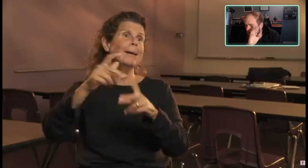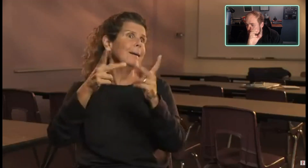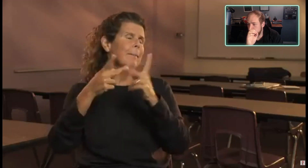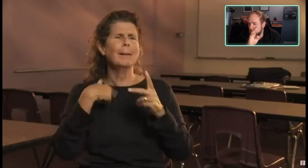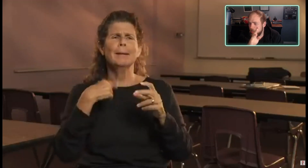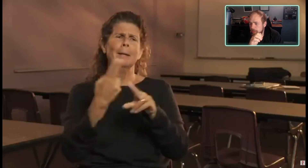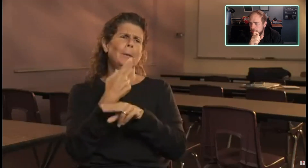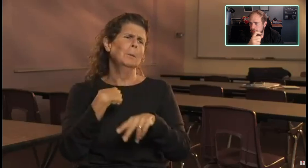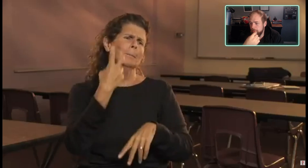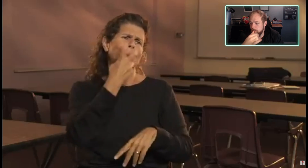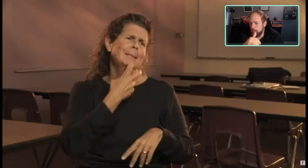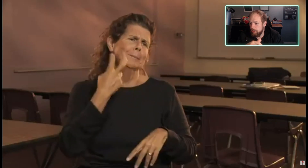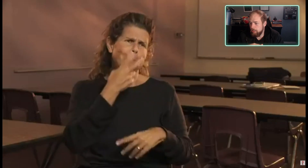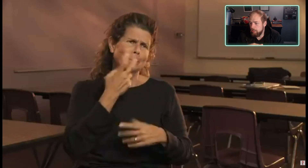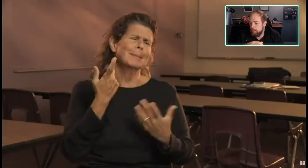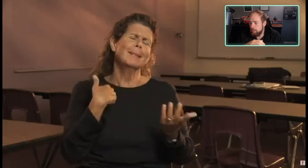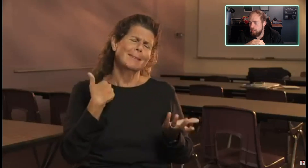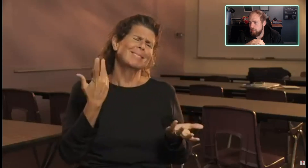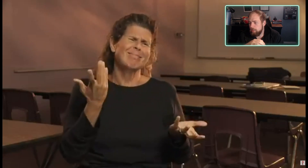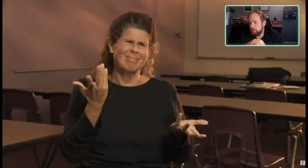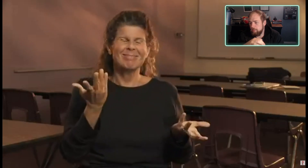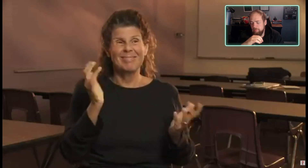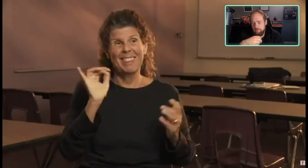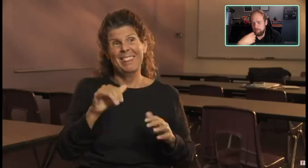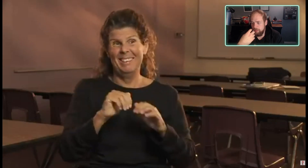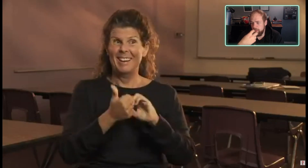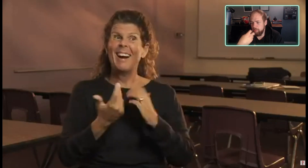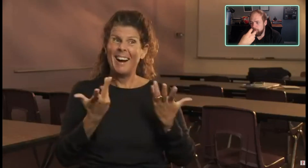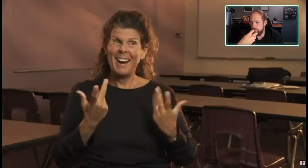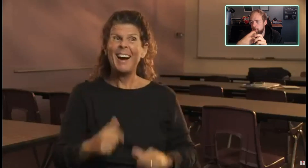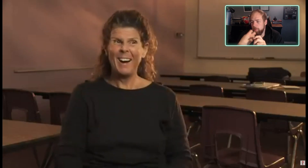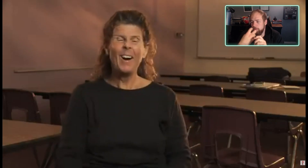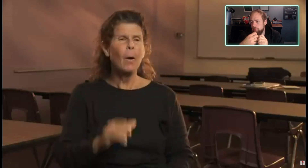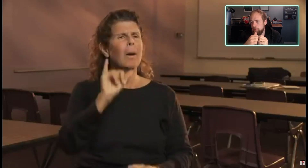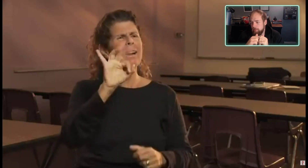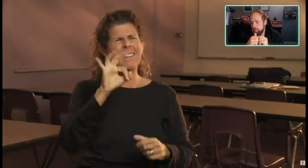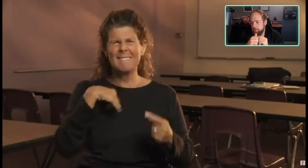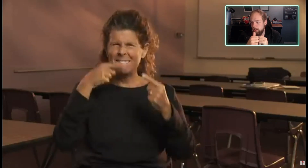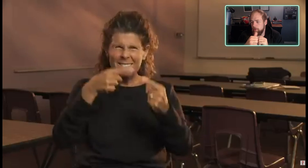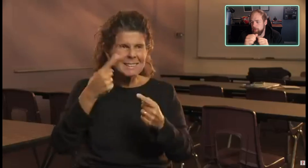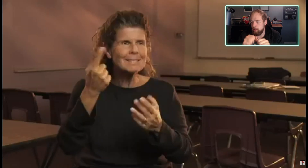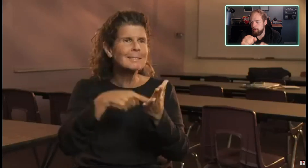I think that's be Delton something like that I I was very oral that was how I was able to